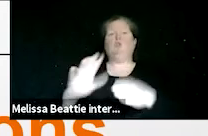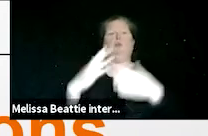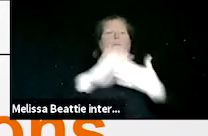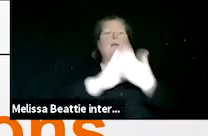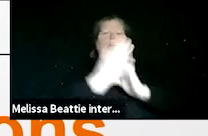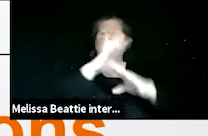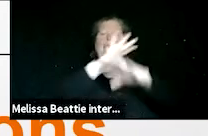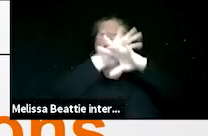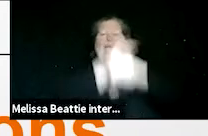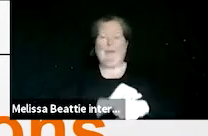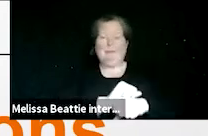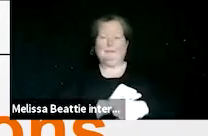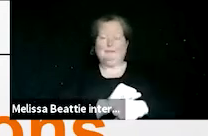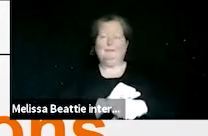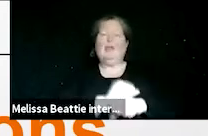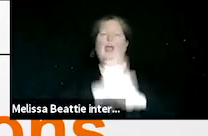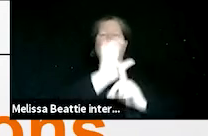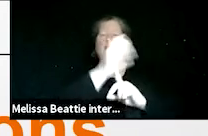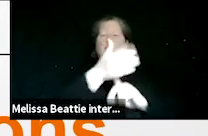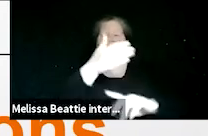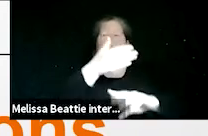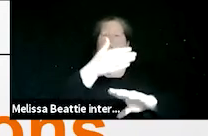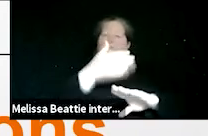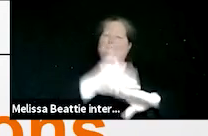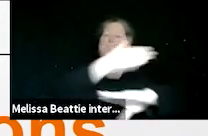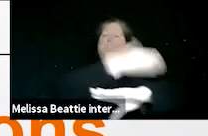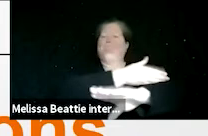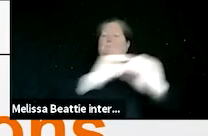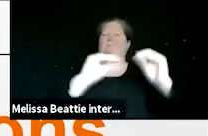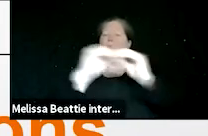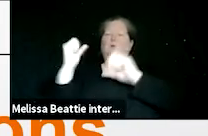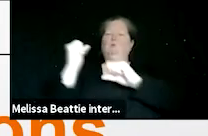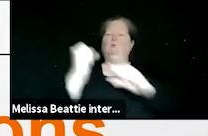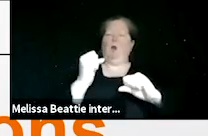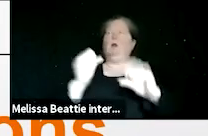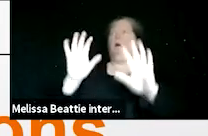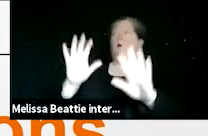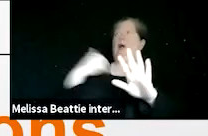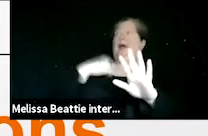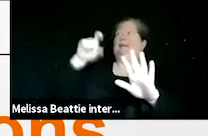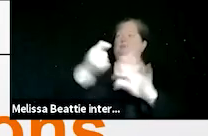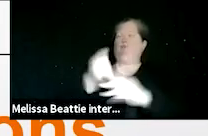get these mnemonics and things like that. And it's just something that really helps people remember. Oh, I need to read. Alrighty, a fish.